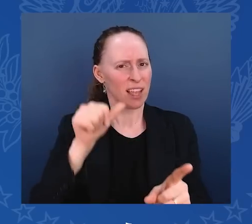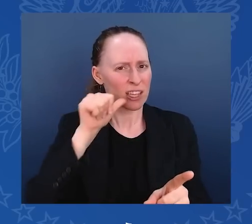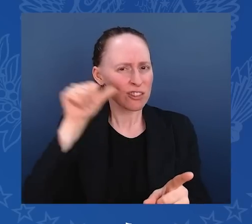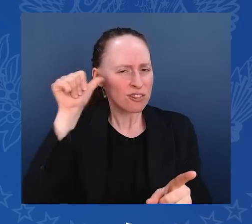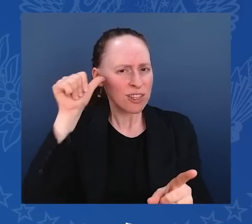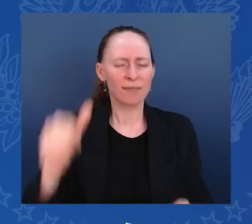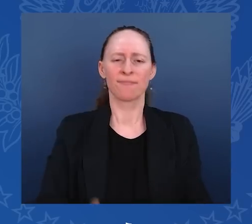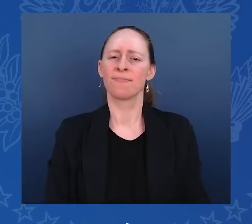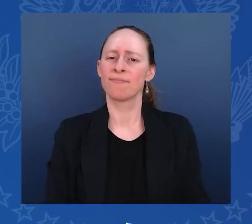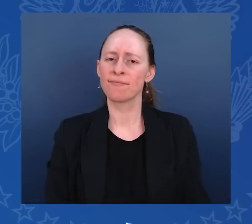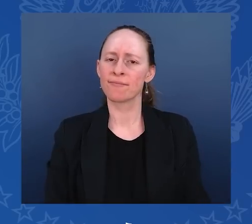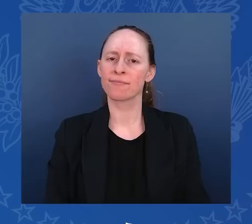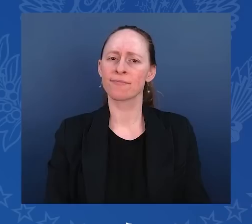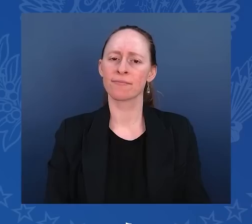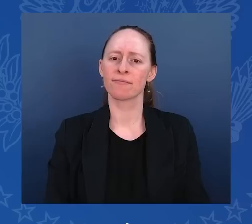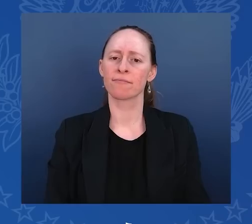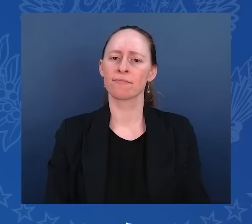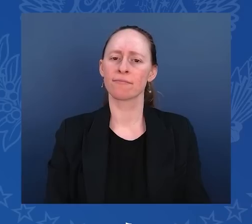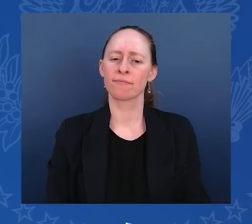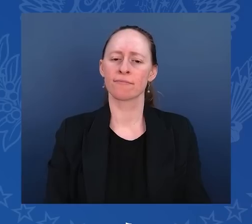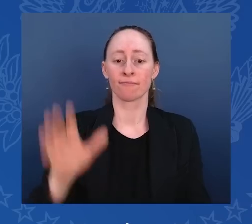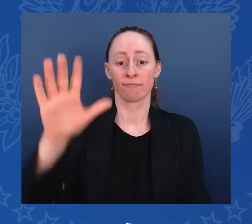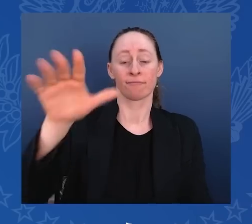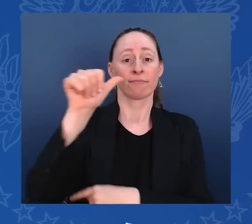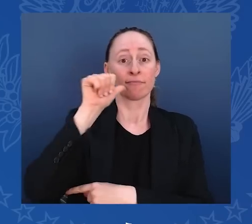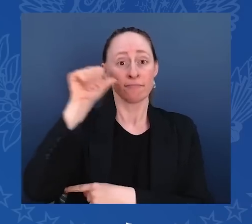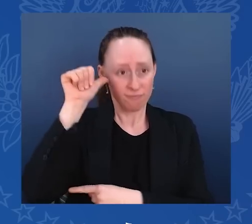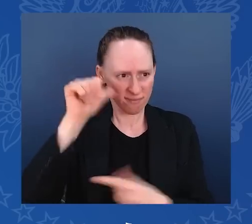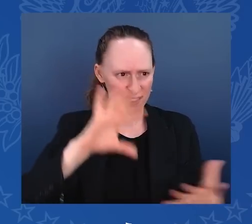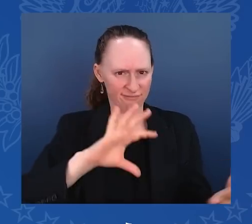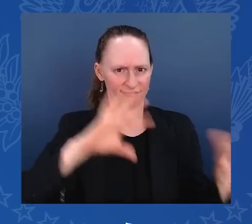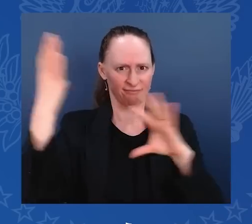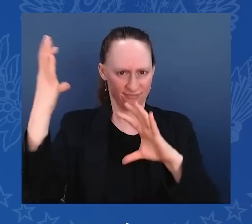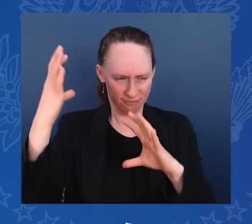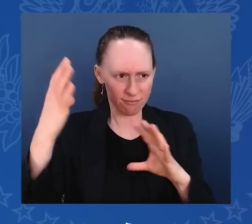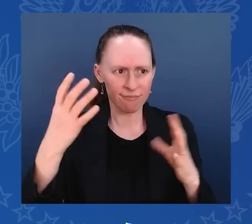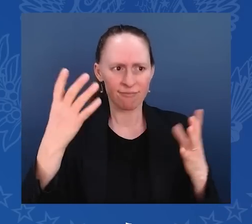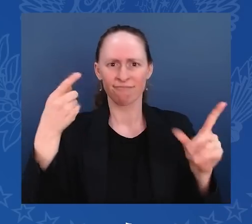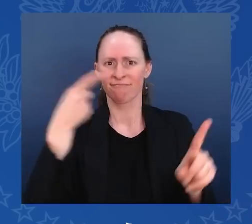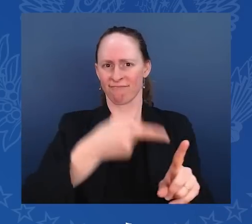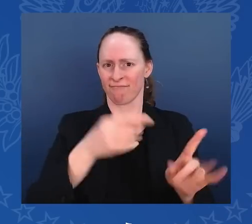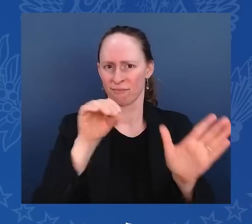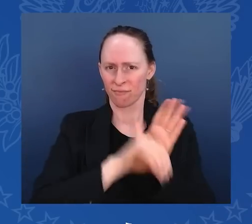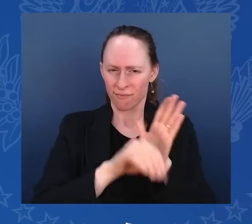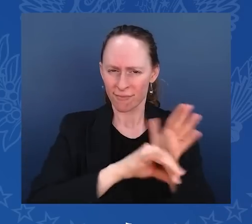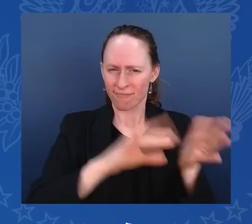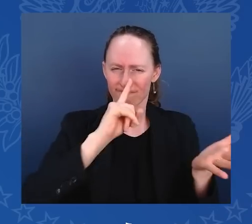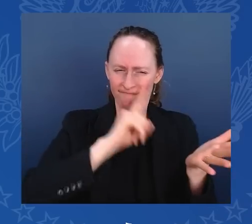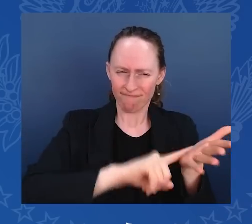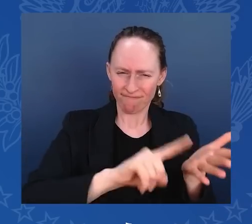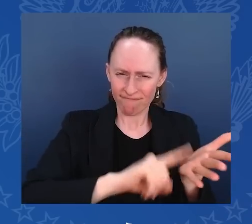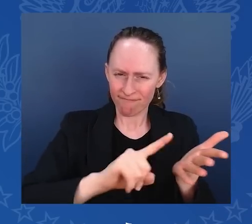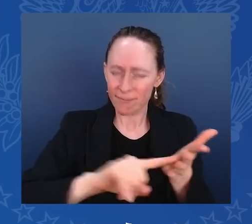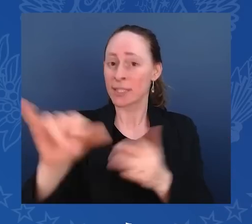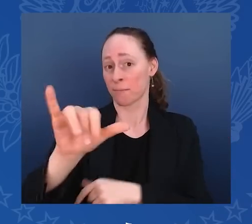into yesterday's terrorist attacks in New Orleans and the truck explosion in Las Vegas. I've just come from the meeting -- not "just," it's been --